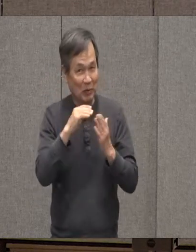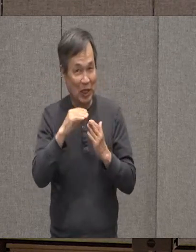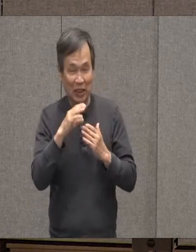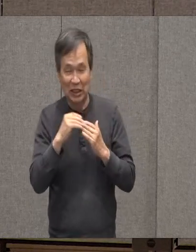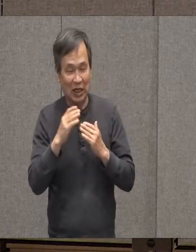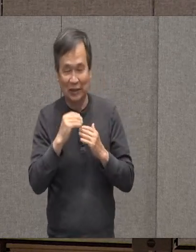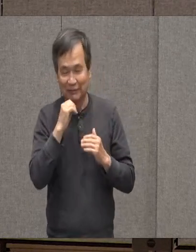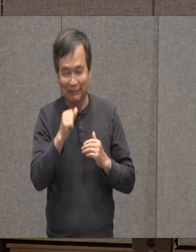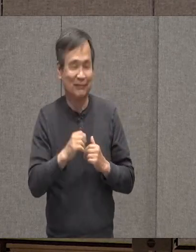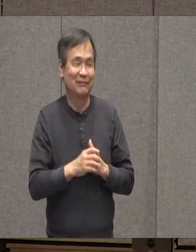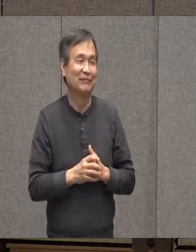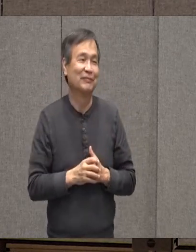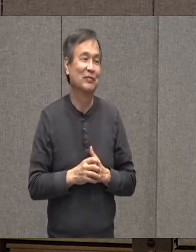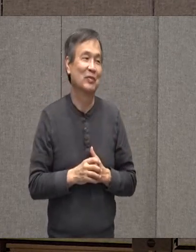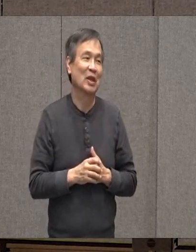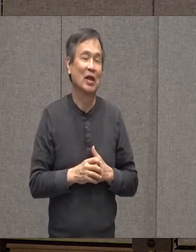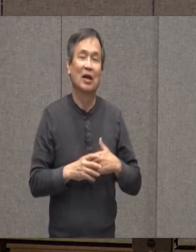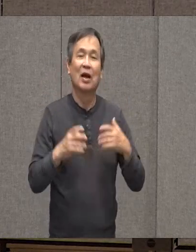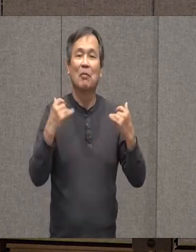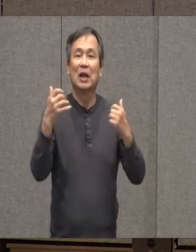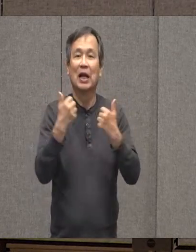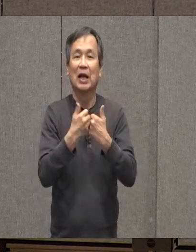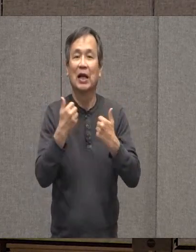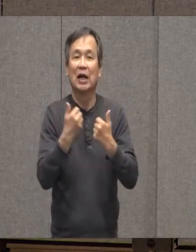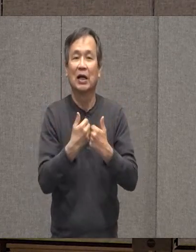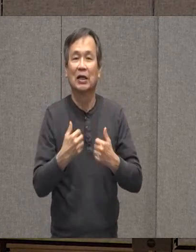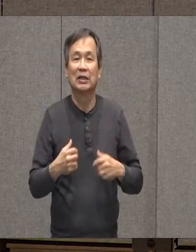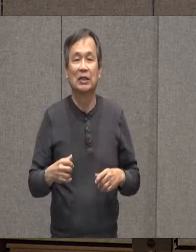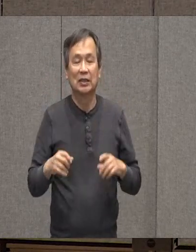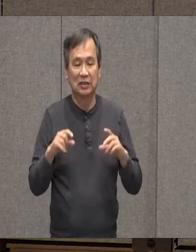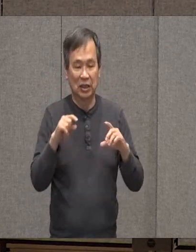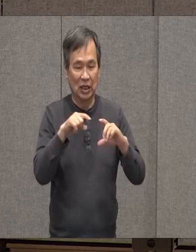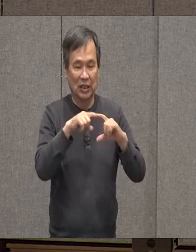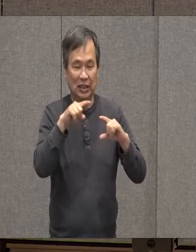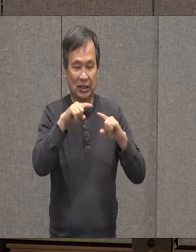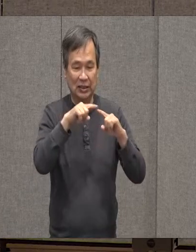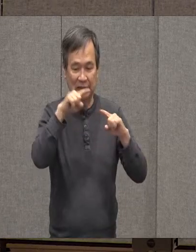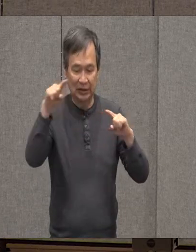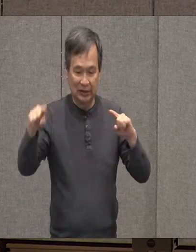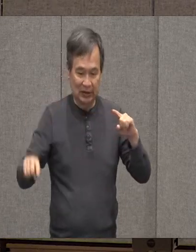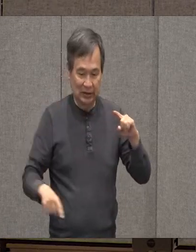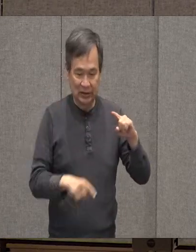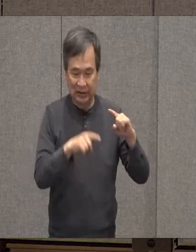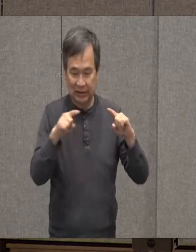We're gonna play a game, it's called the spiral game. And how you play this game is